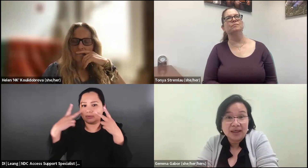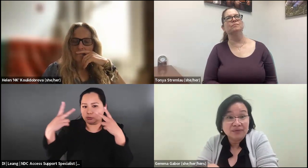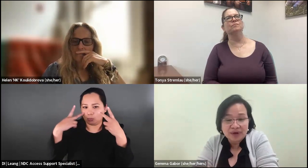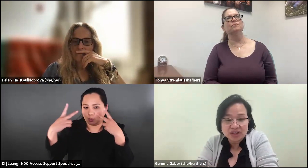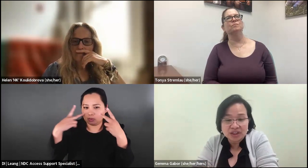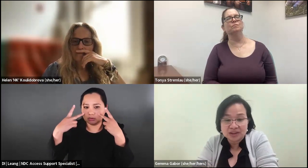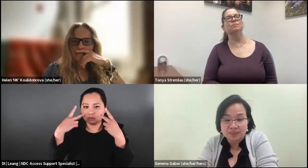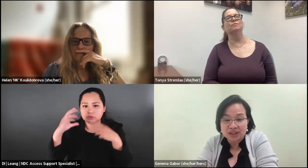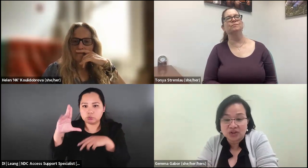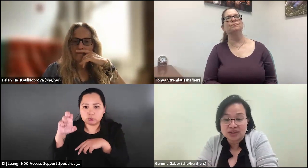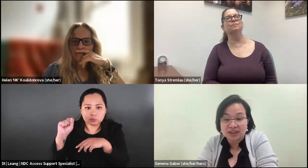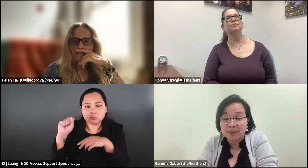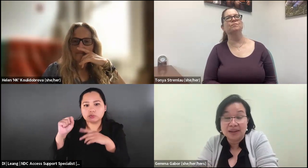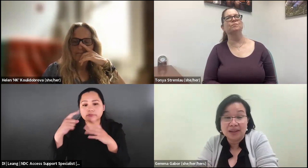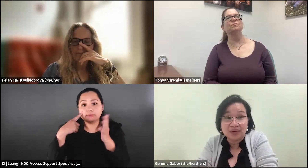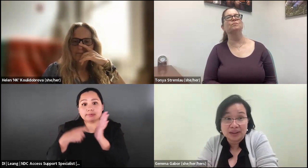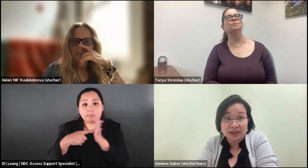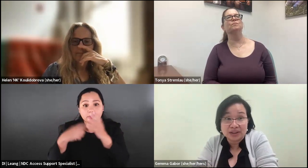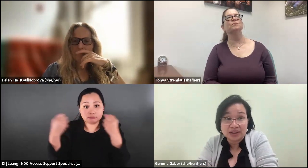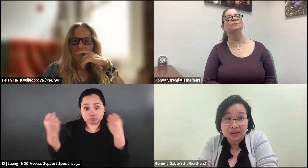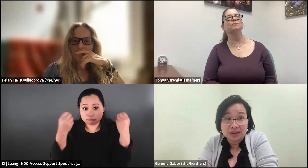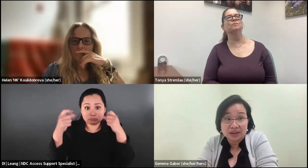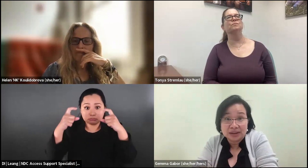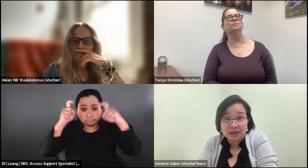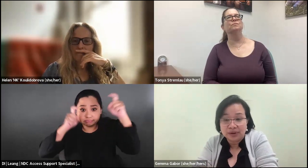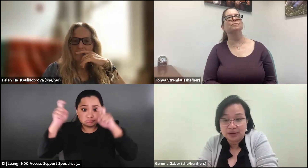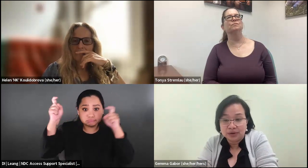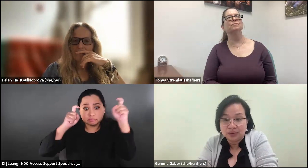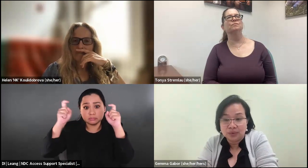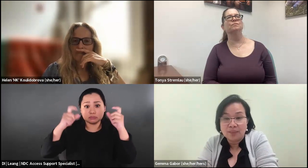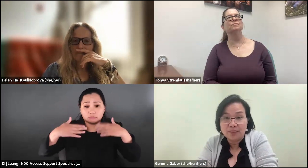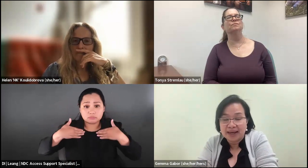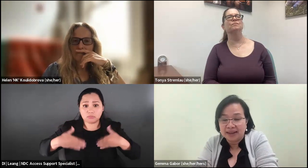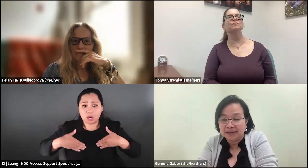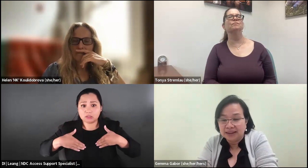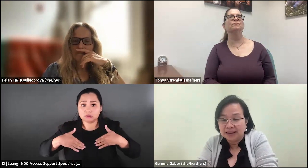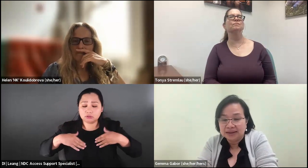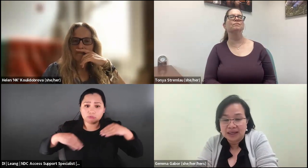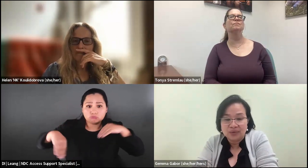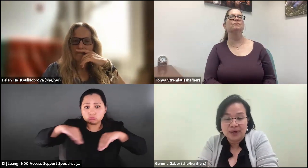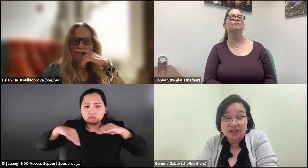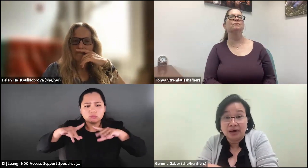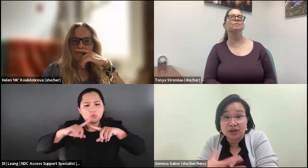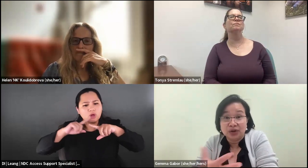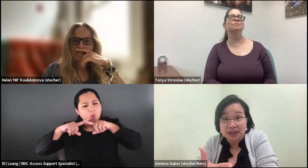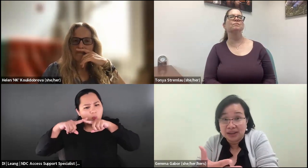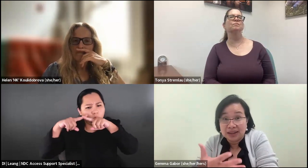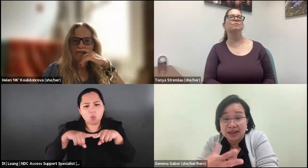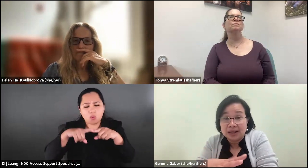even facial expressions and body language in order to comprehend the language they are learning.